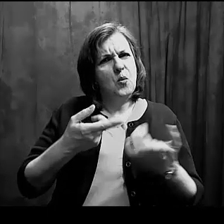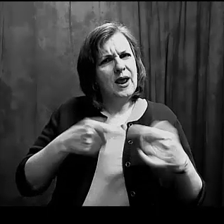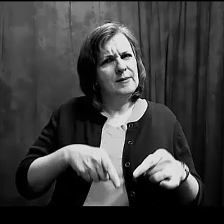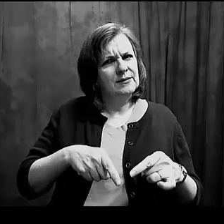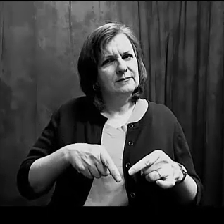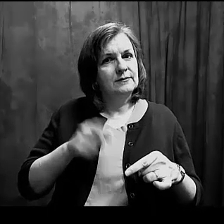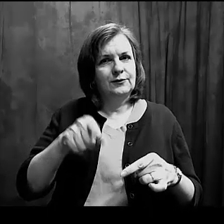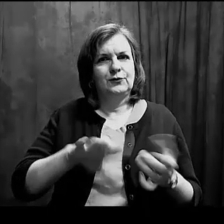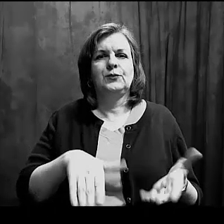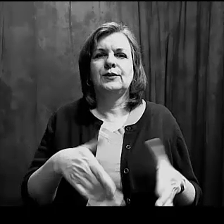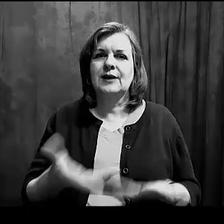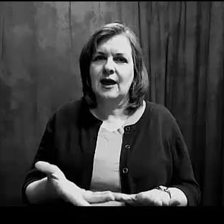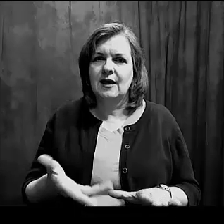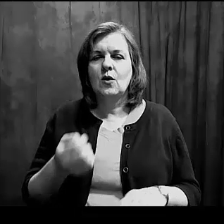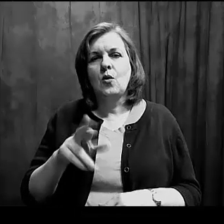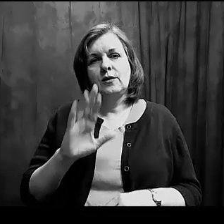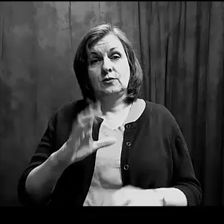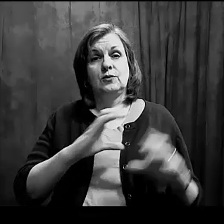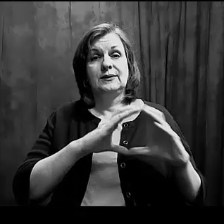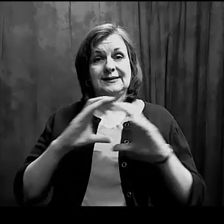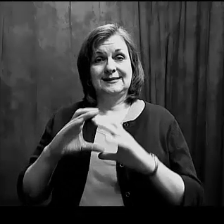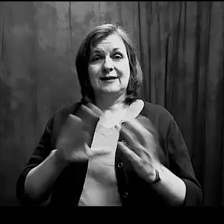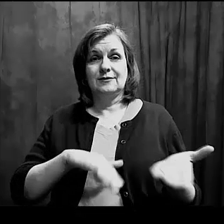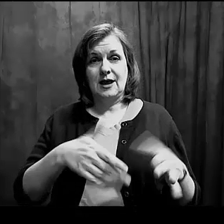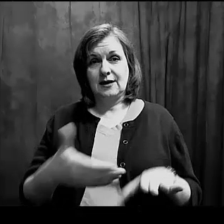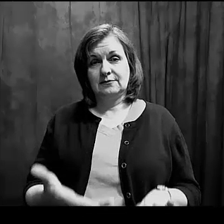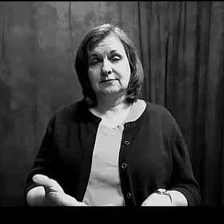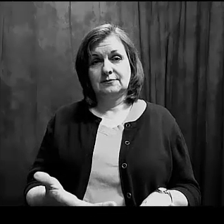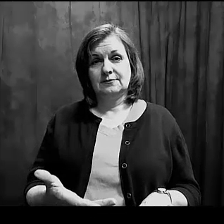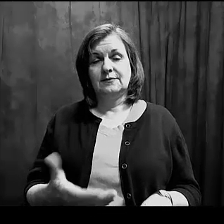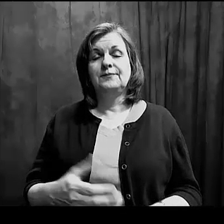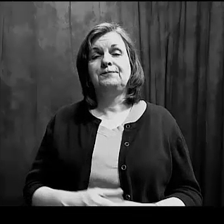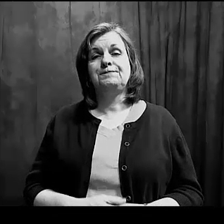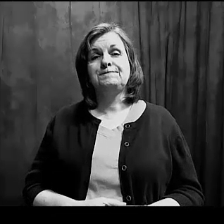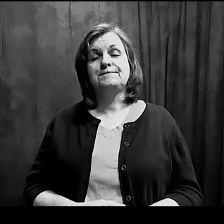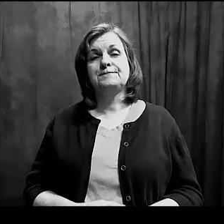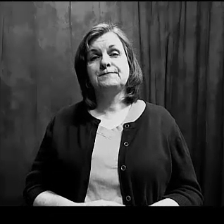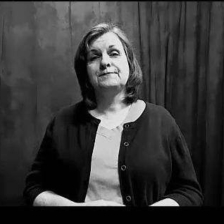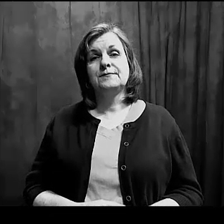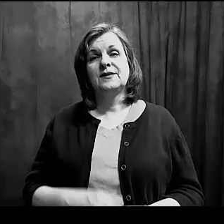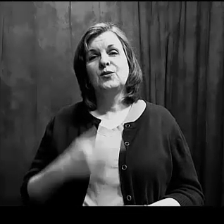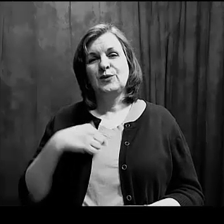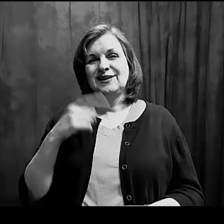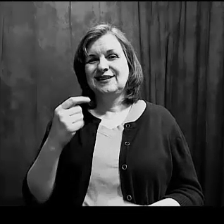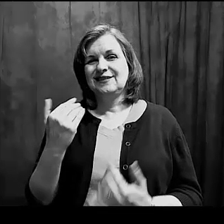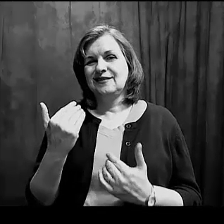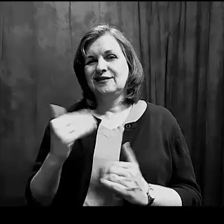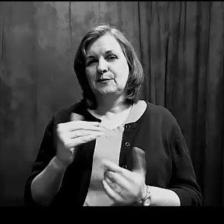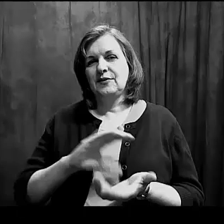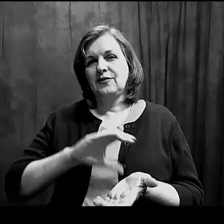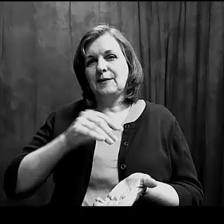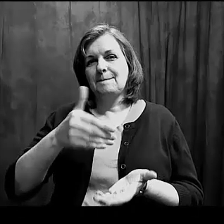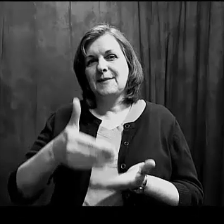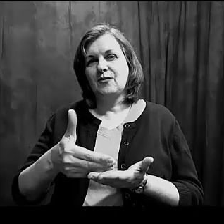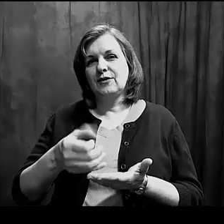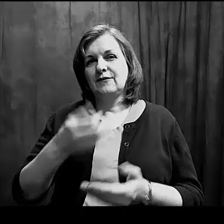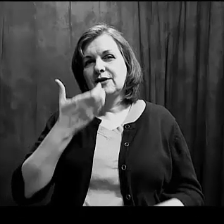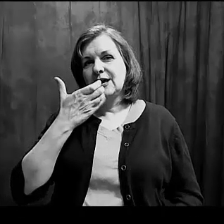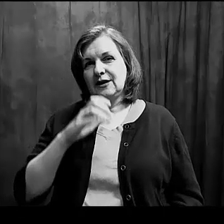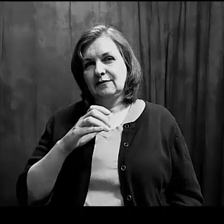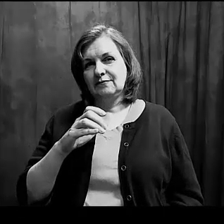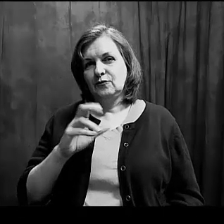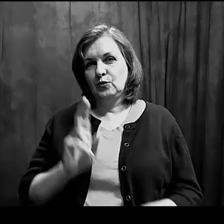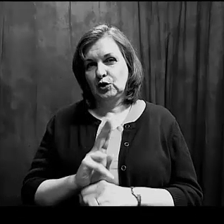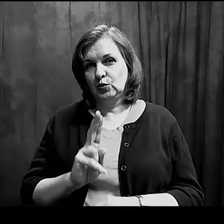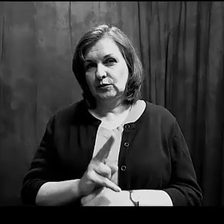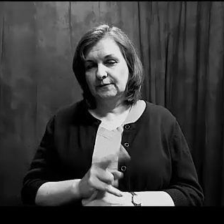you die -- or your cells die! So we have to think about limiting heat so what are other options